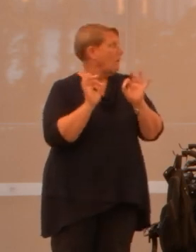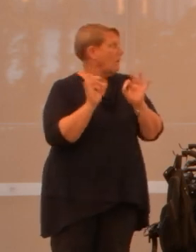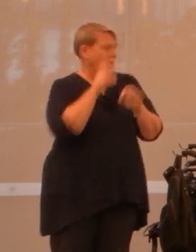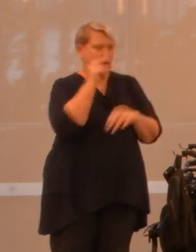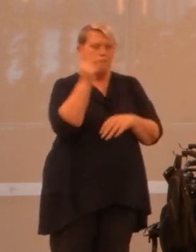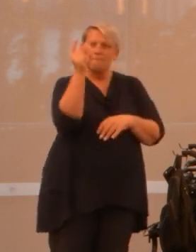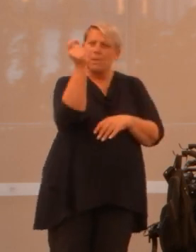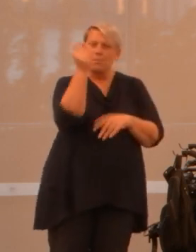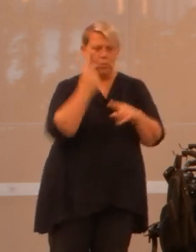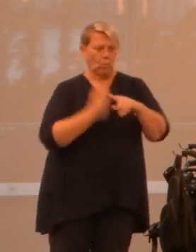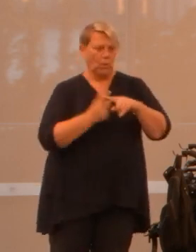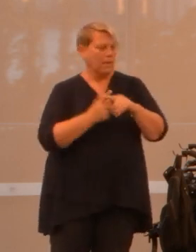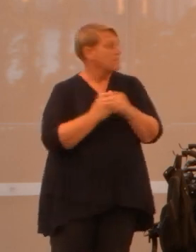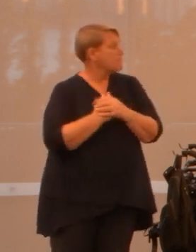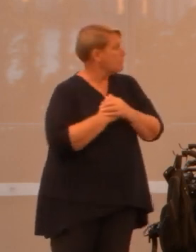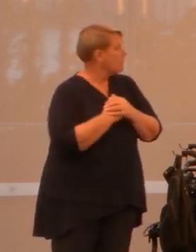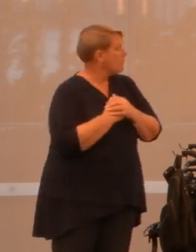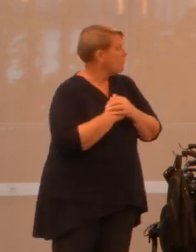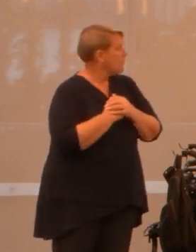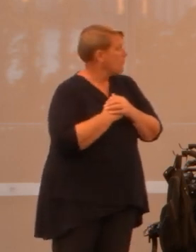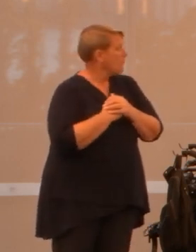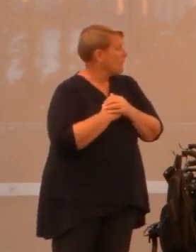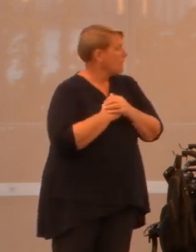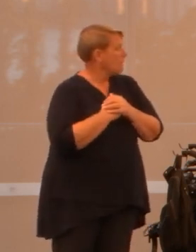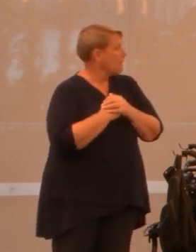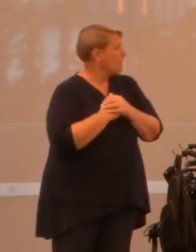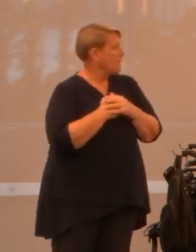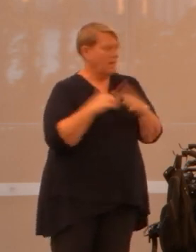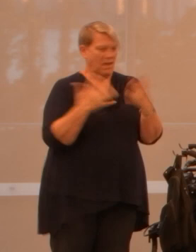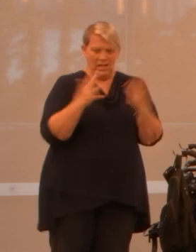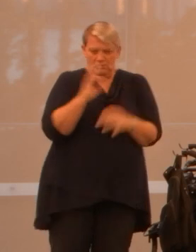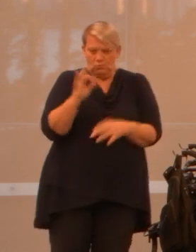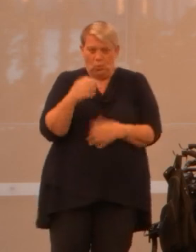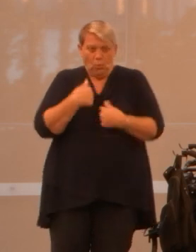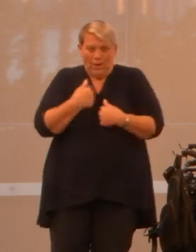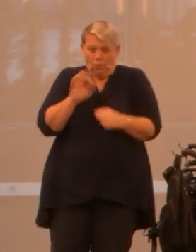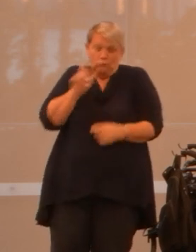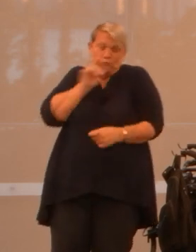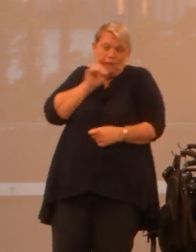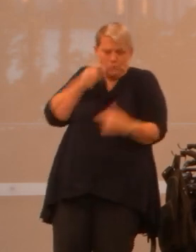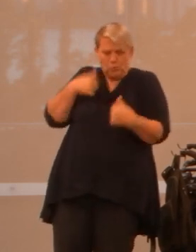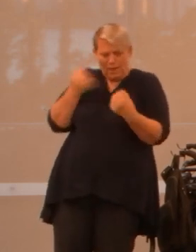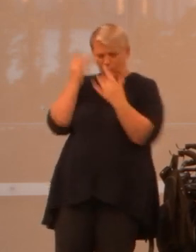We're not that weird you know. We're not strange, we've got thoughts and hopes